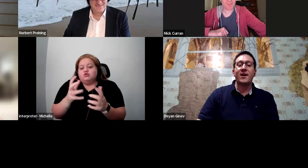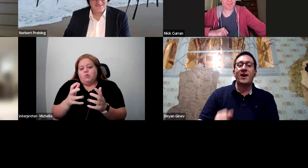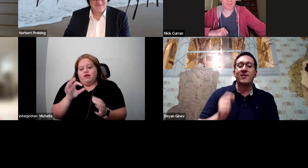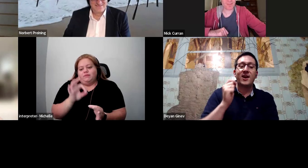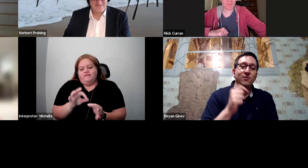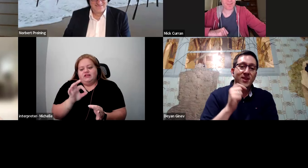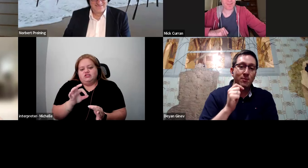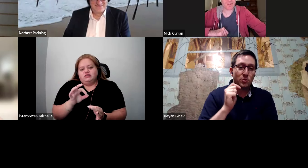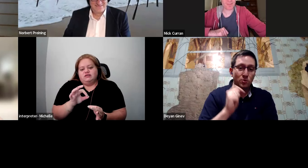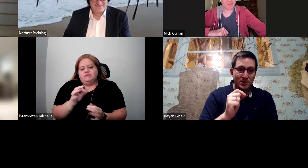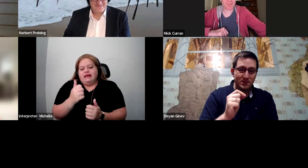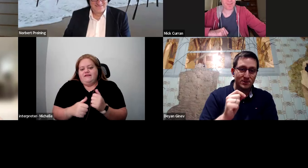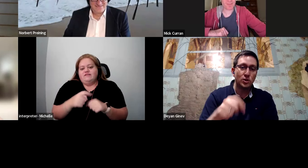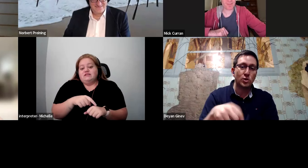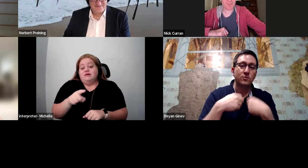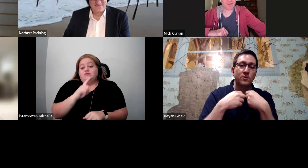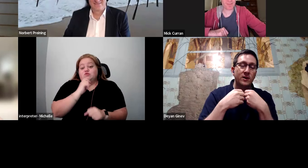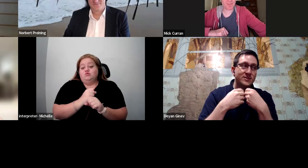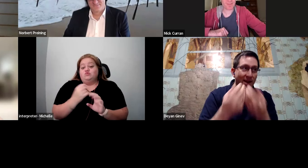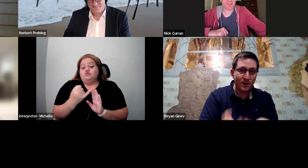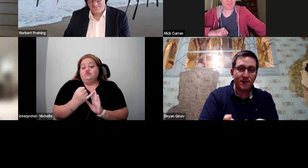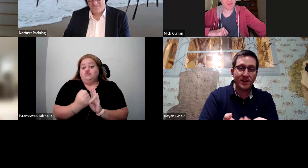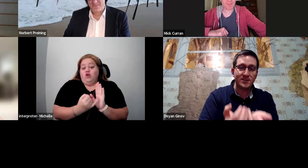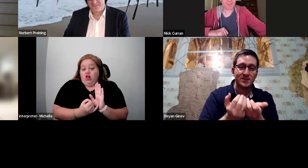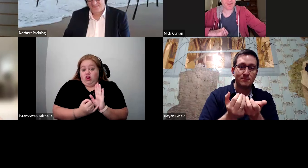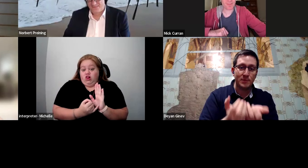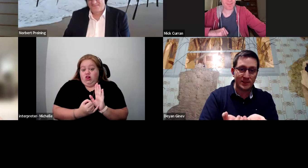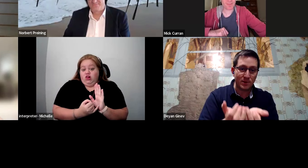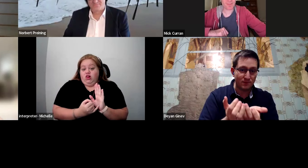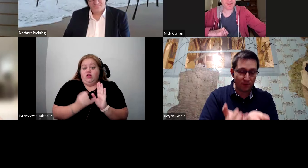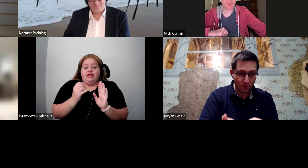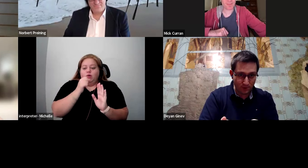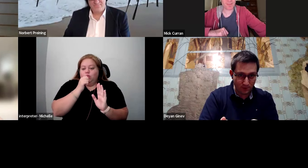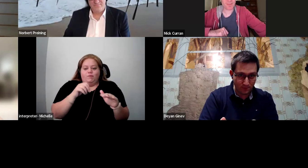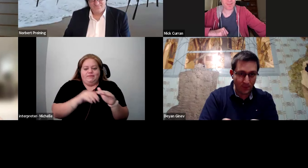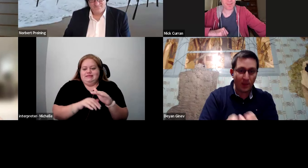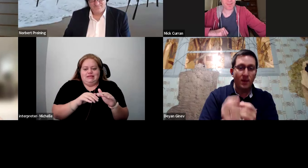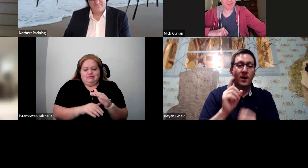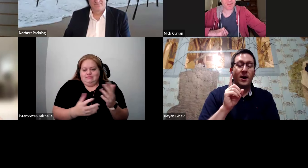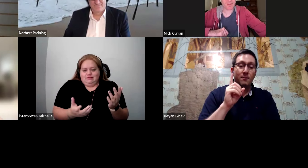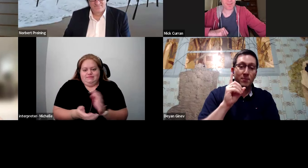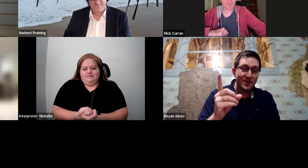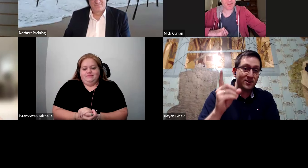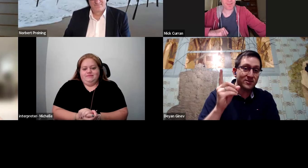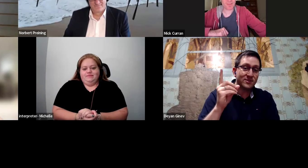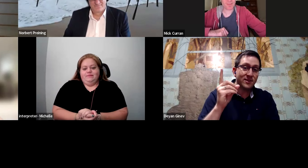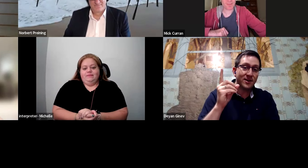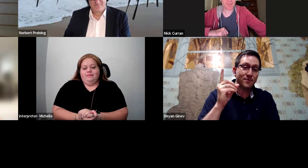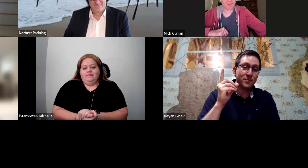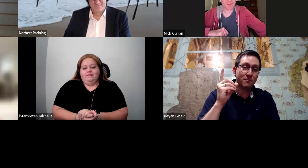And every time you do this, you will sacrifice accessibility by default. But here's--